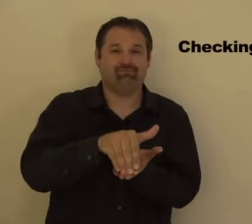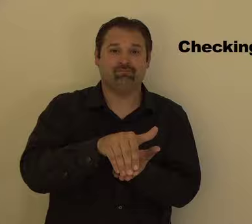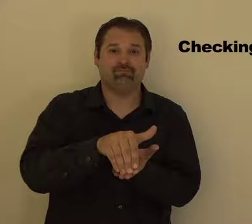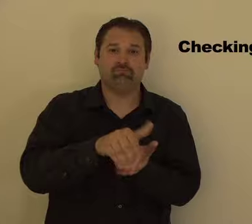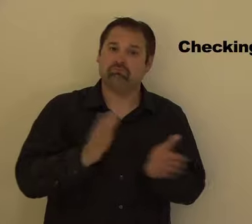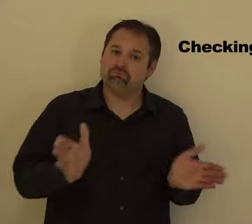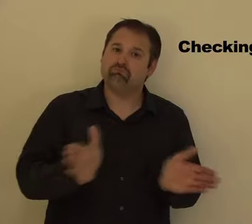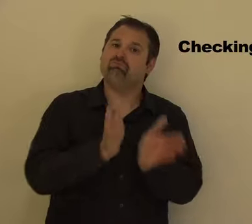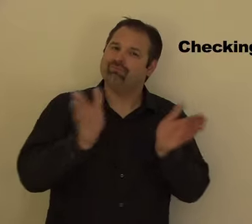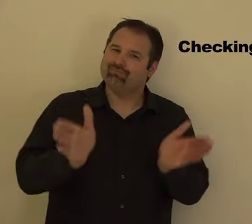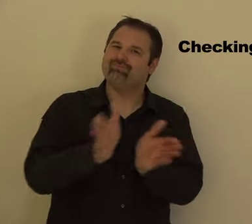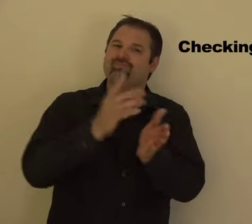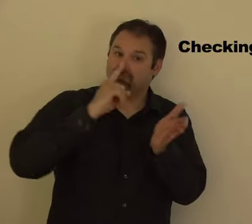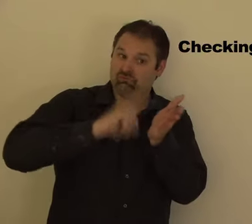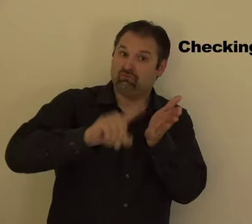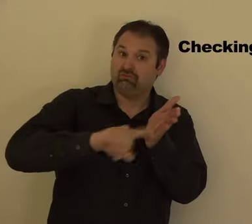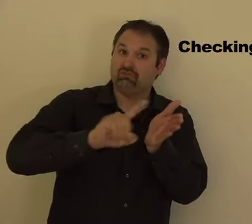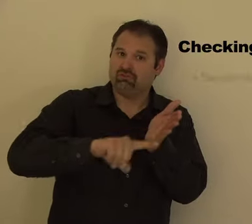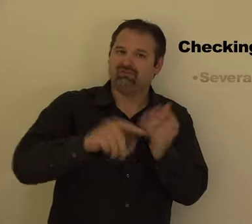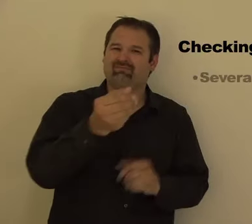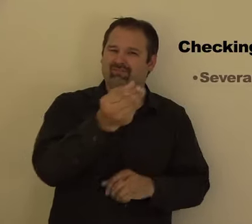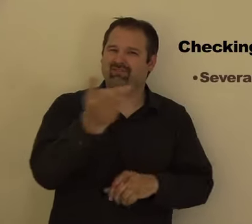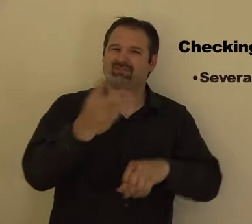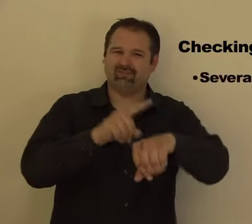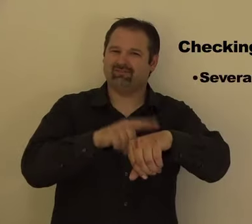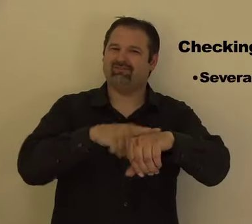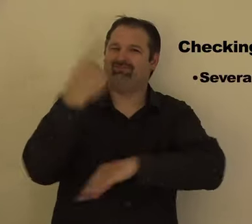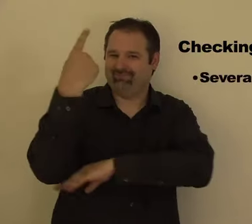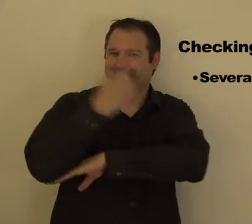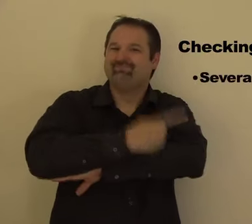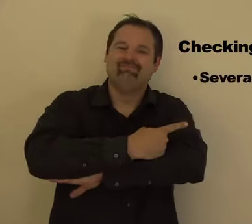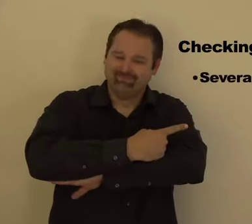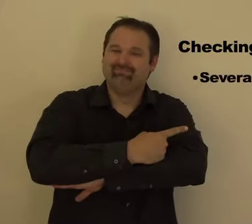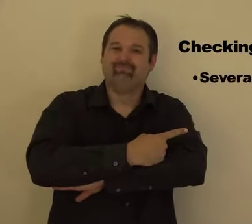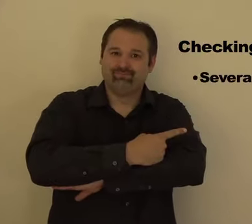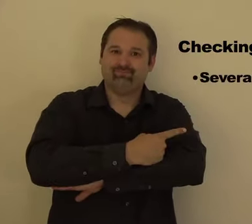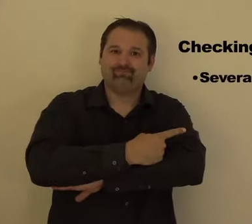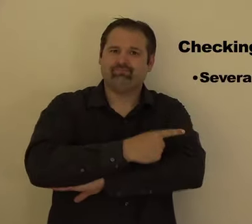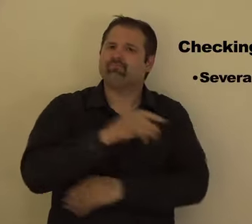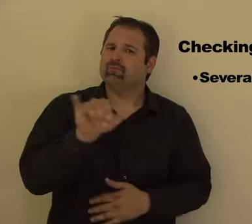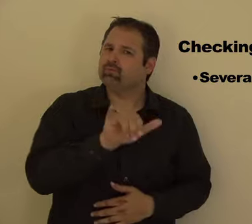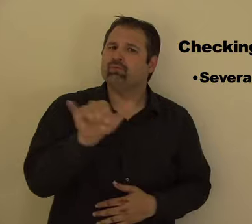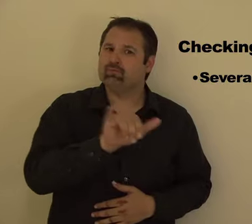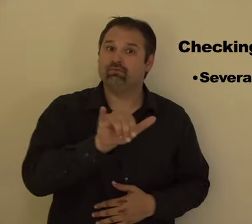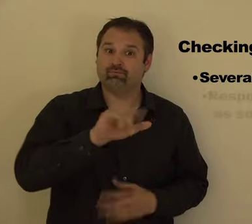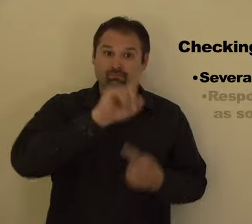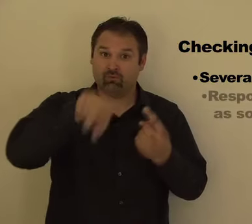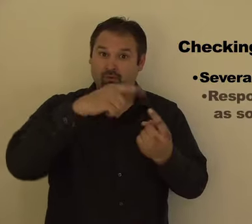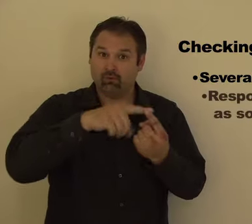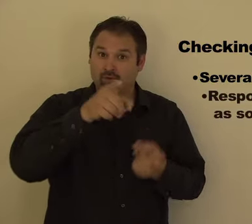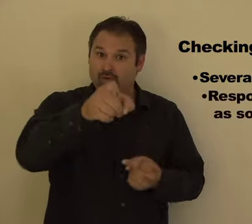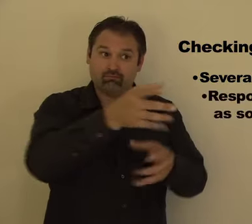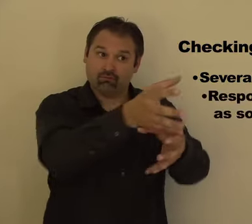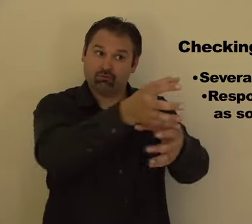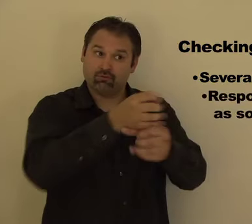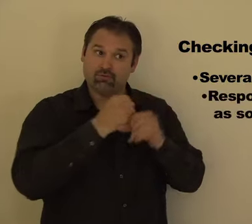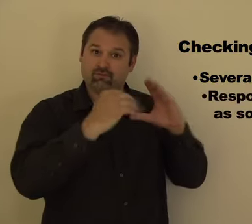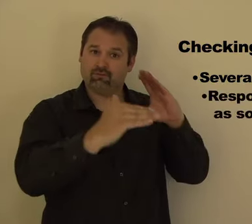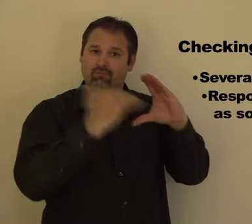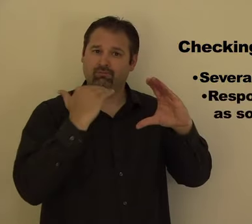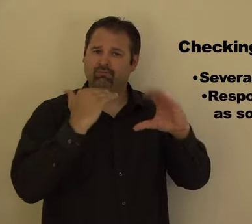It is also very important to respond to any messages you receive as soon as possible.